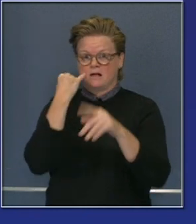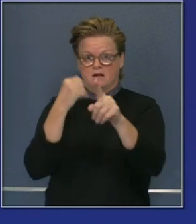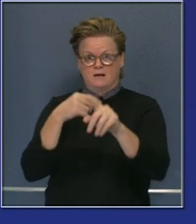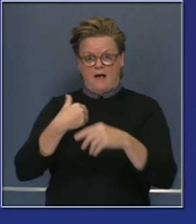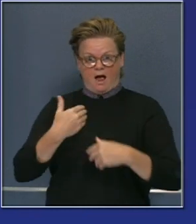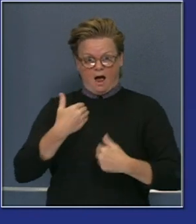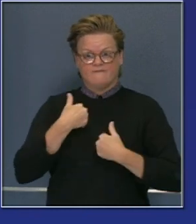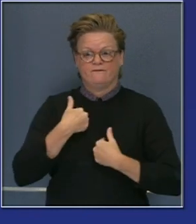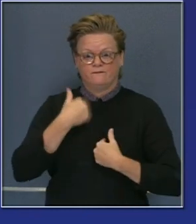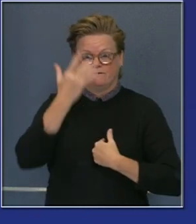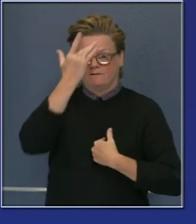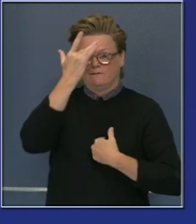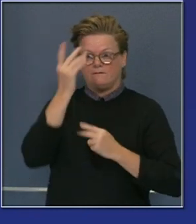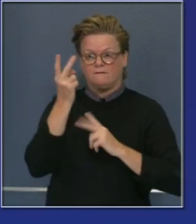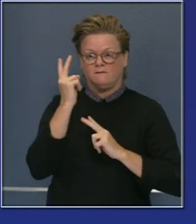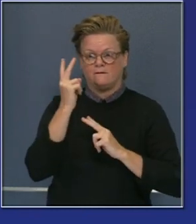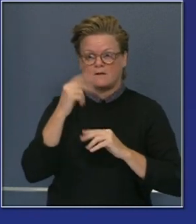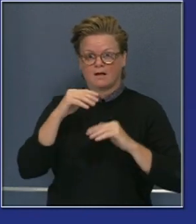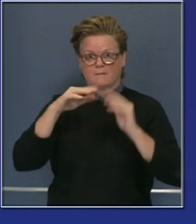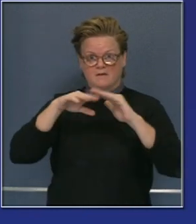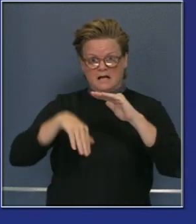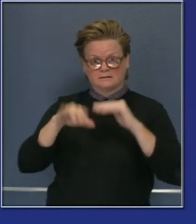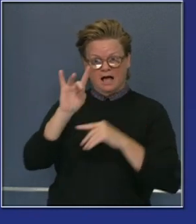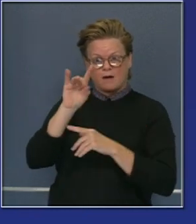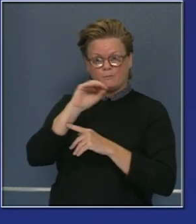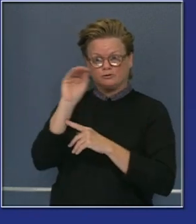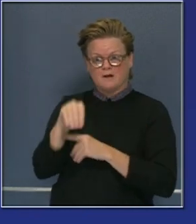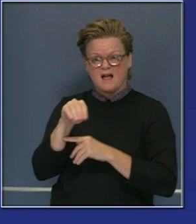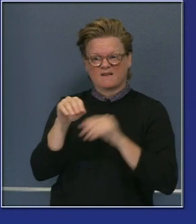THAT IS REFLECTED 4 TO 7 CASES